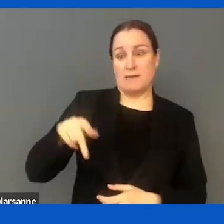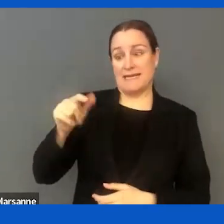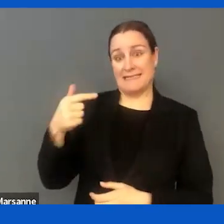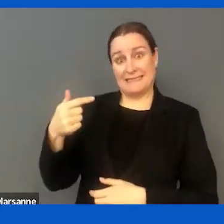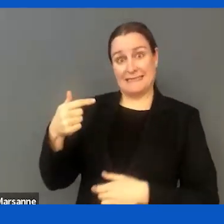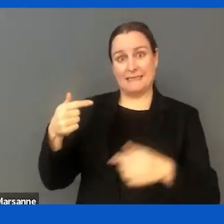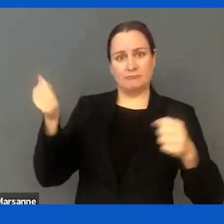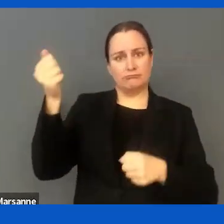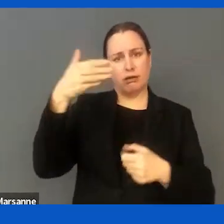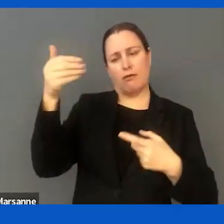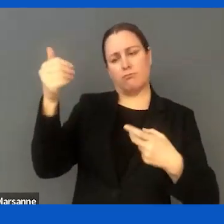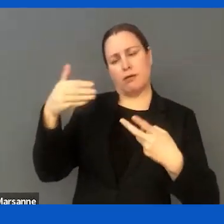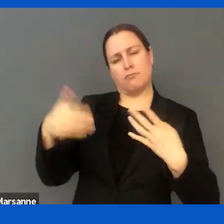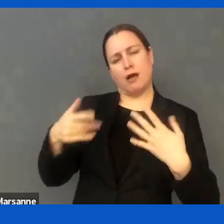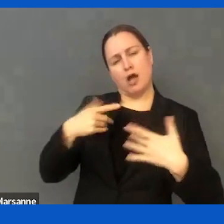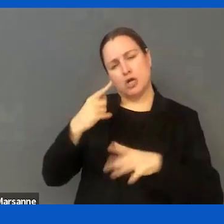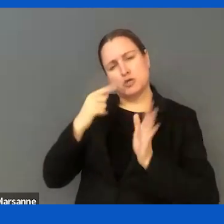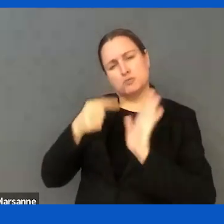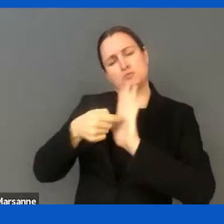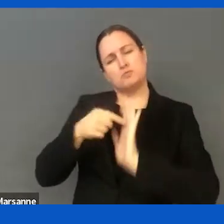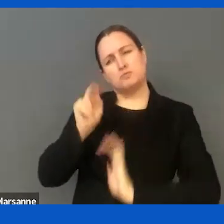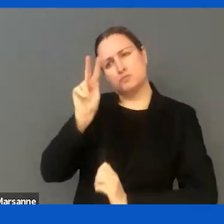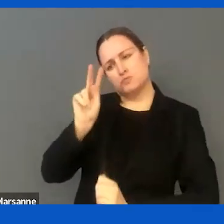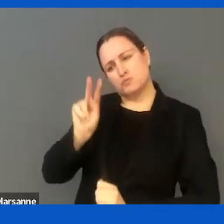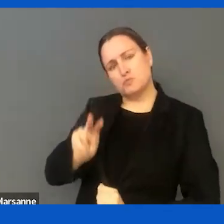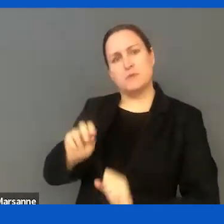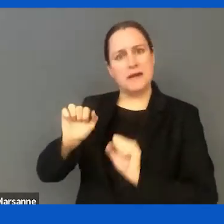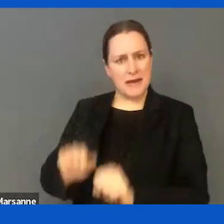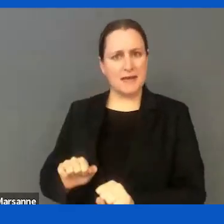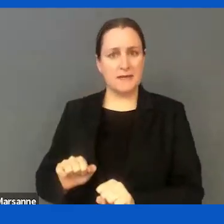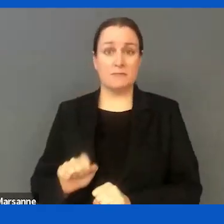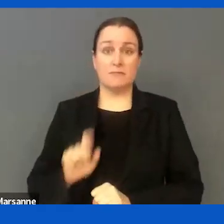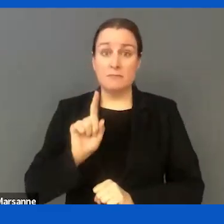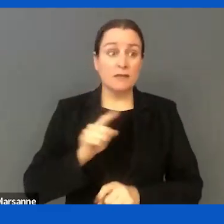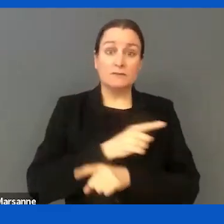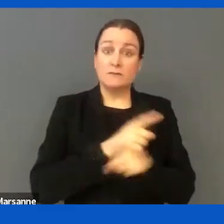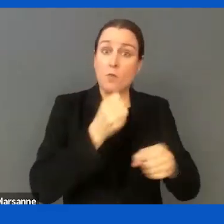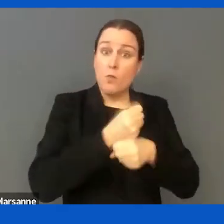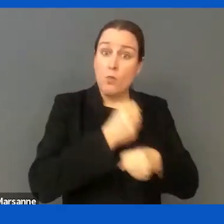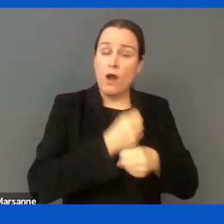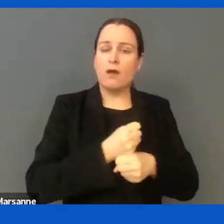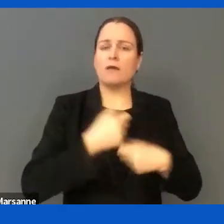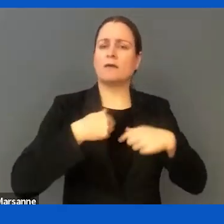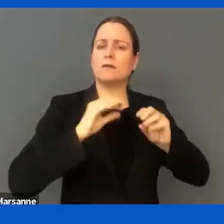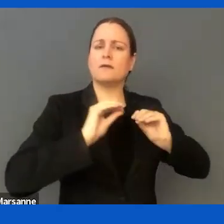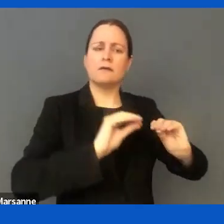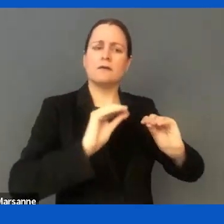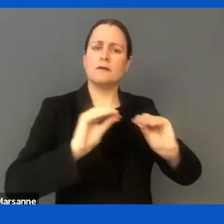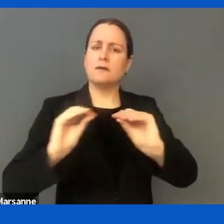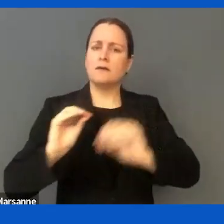that their staff need to be trained in how to do that. Certainly from somebody who trains people,